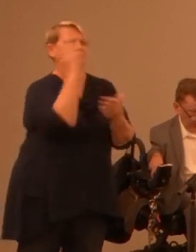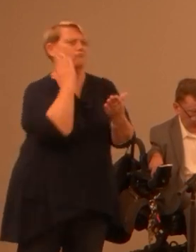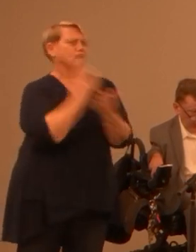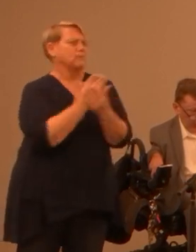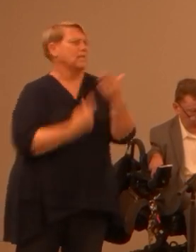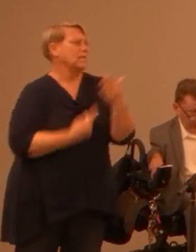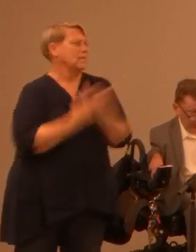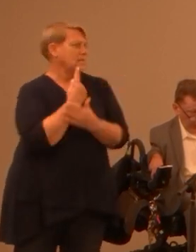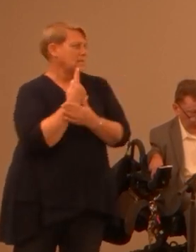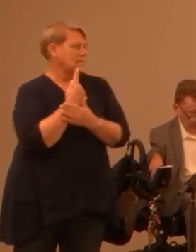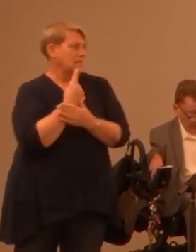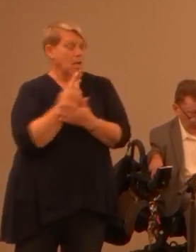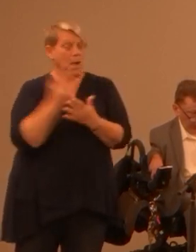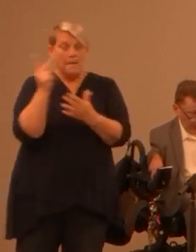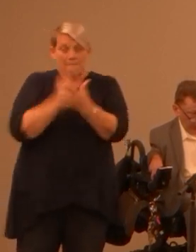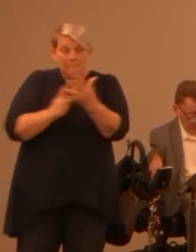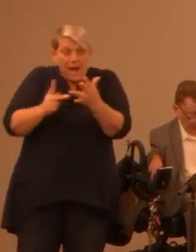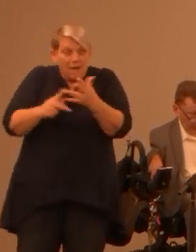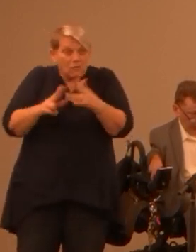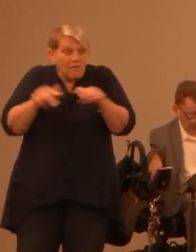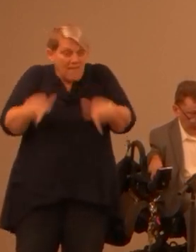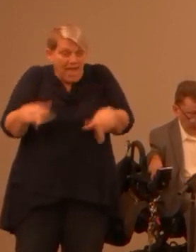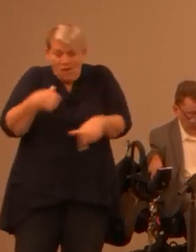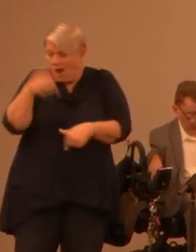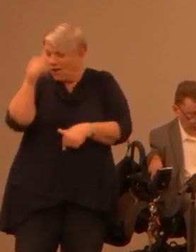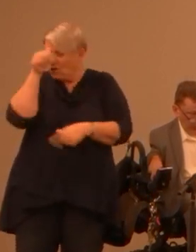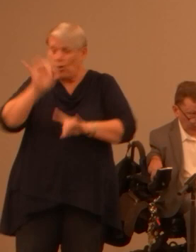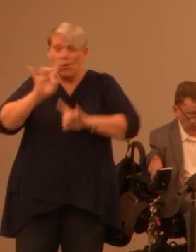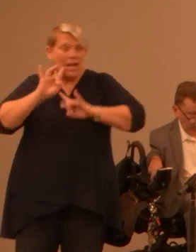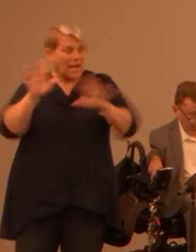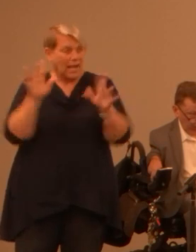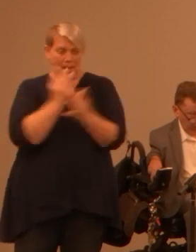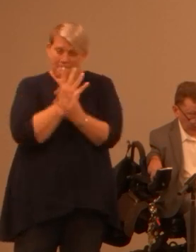And part of that I know so clearly, so many of you have shared with me,